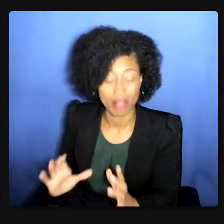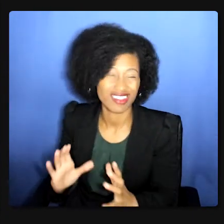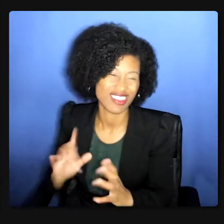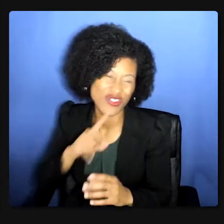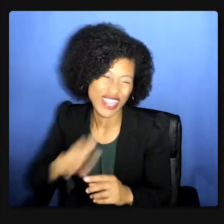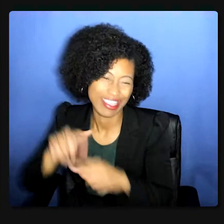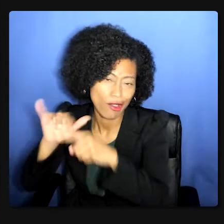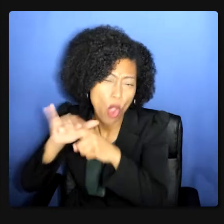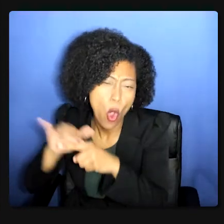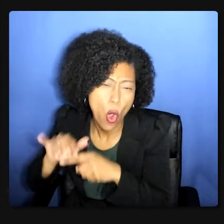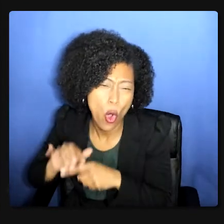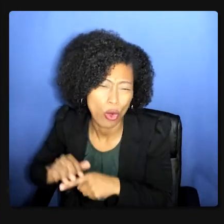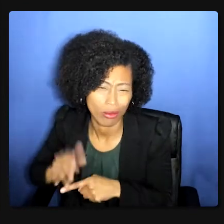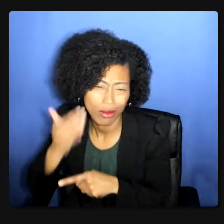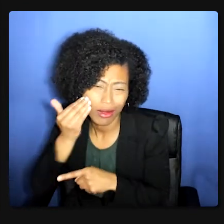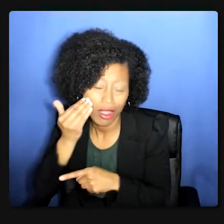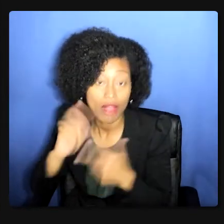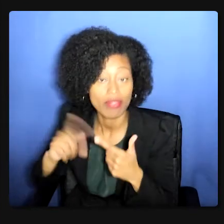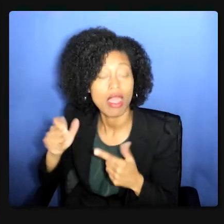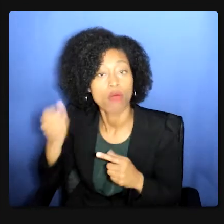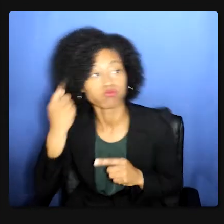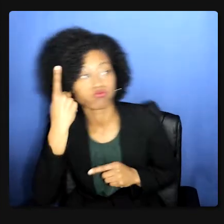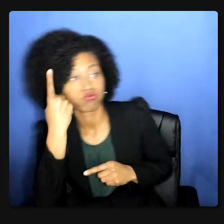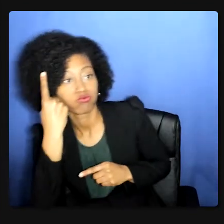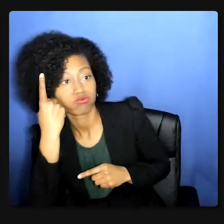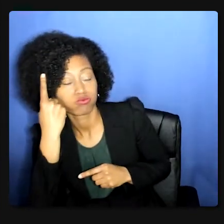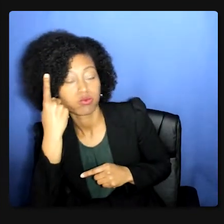which is actually code, right, that understands,